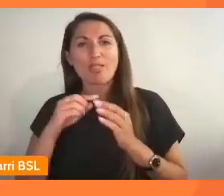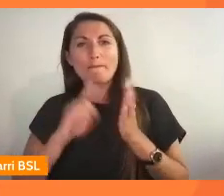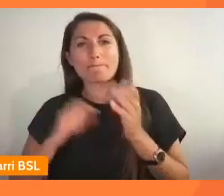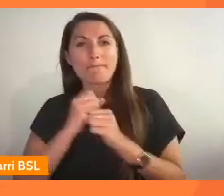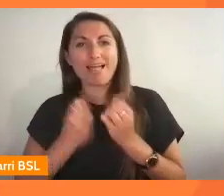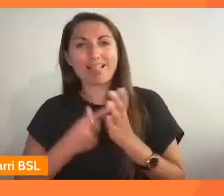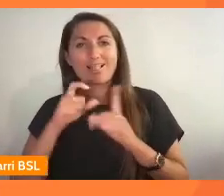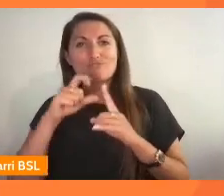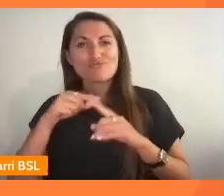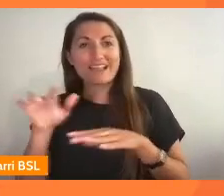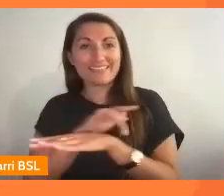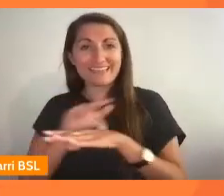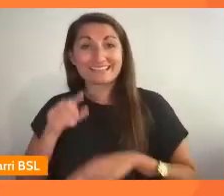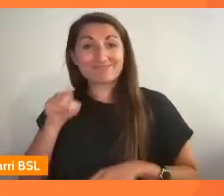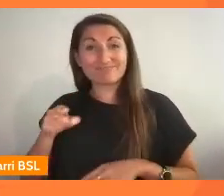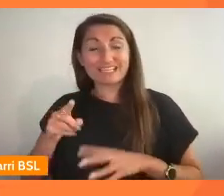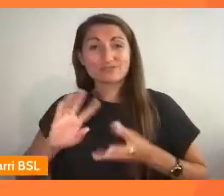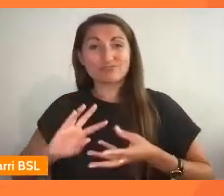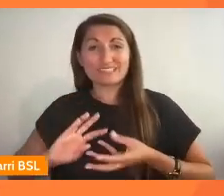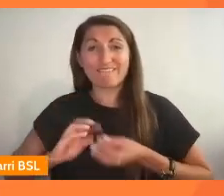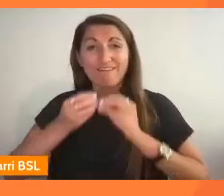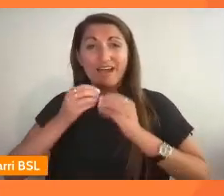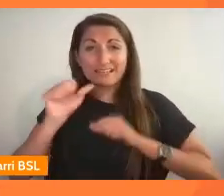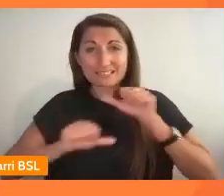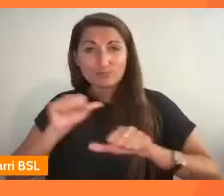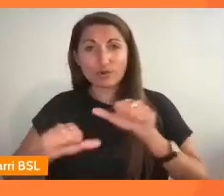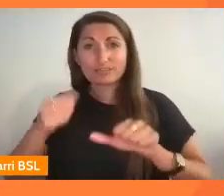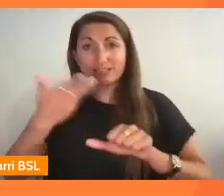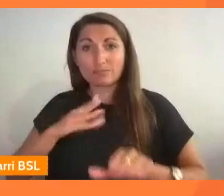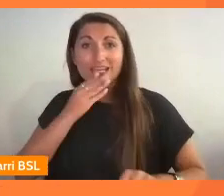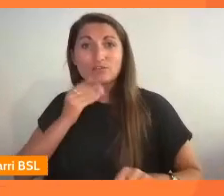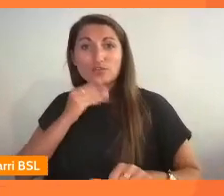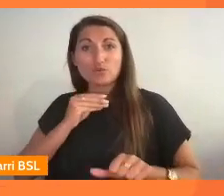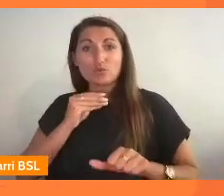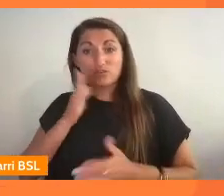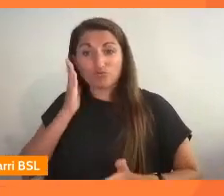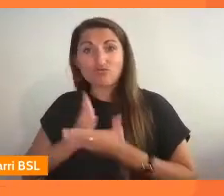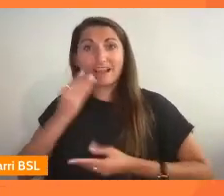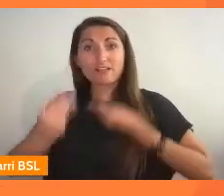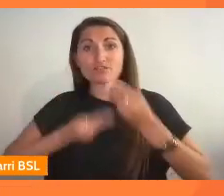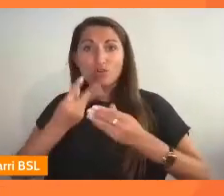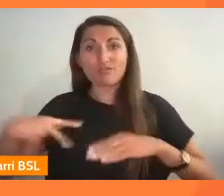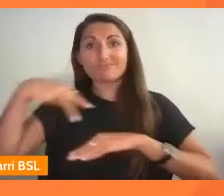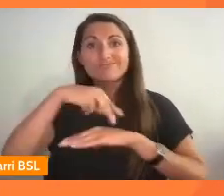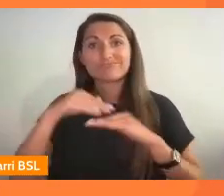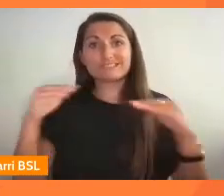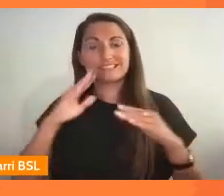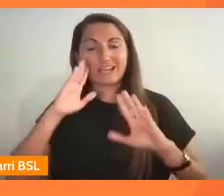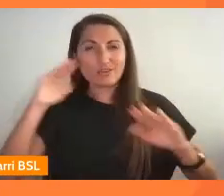to bring real people's stories to the stage. Focussing particularly on the African and Caribbean communities.